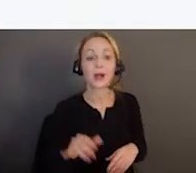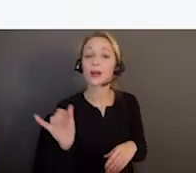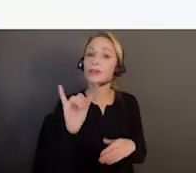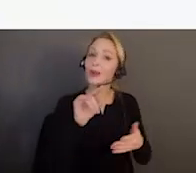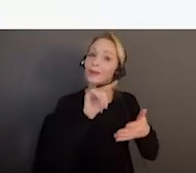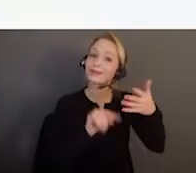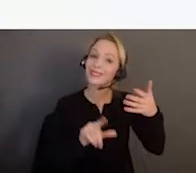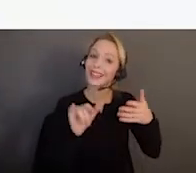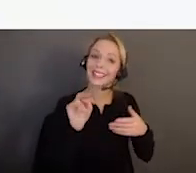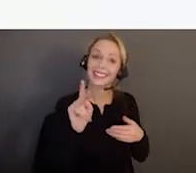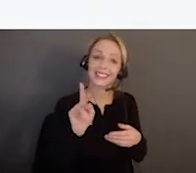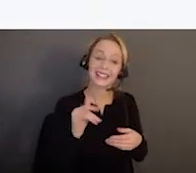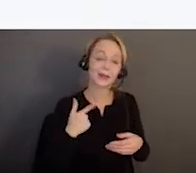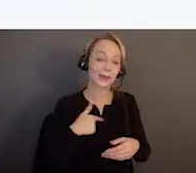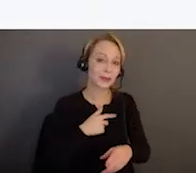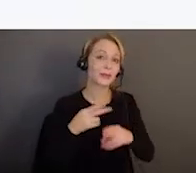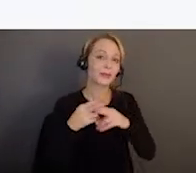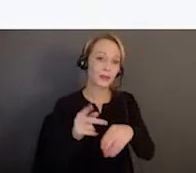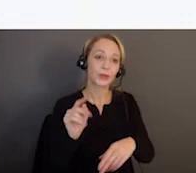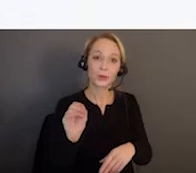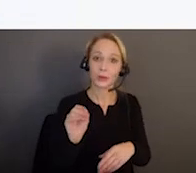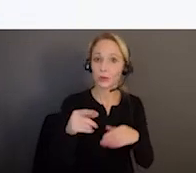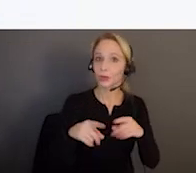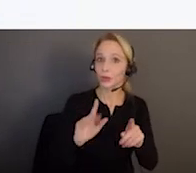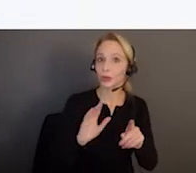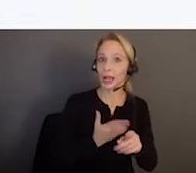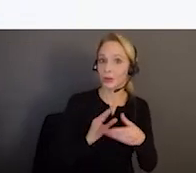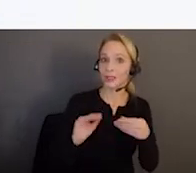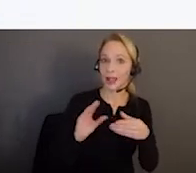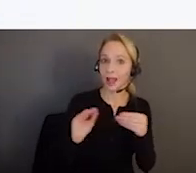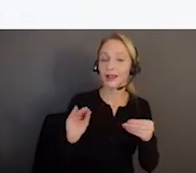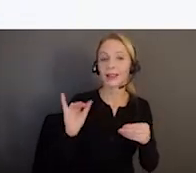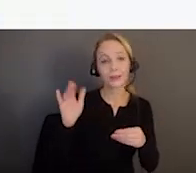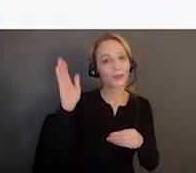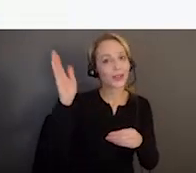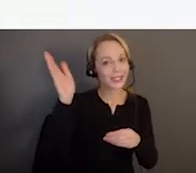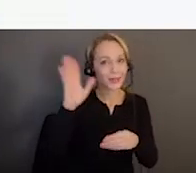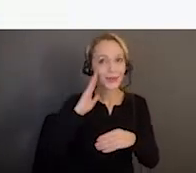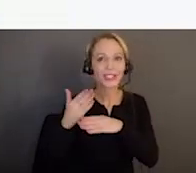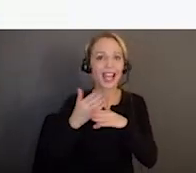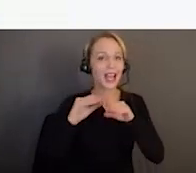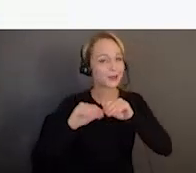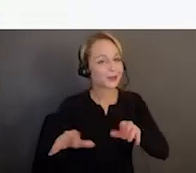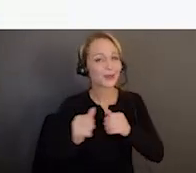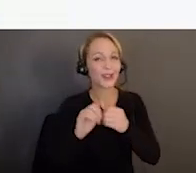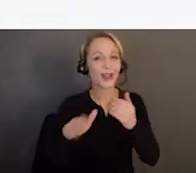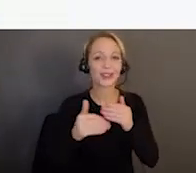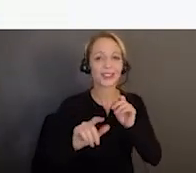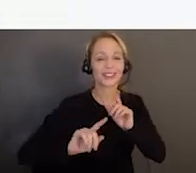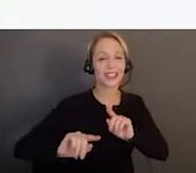AND ALSO HERE'S LINKS THAT WE REFERENCE TO IN OUR TALK.